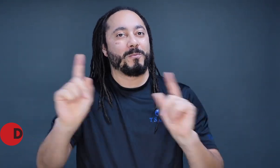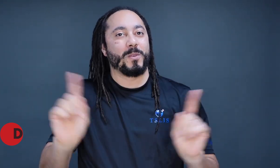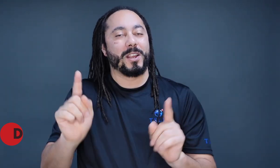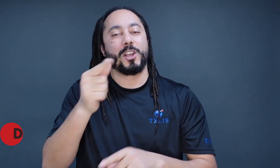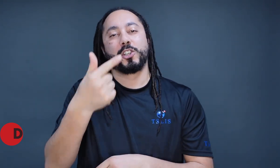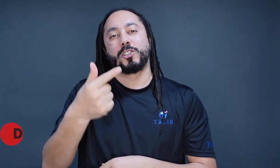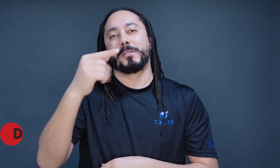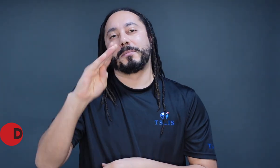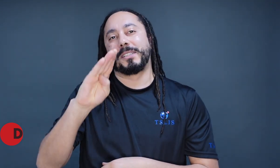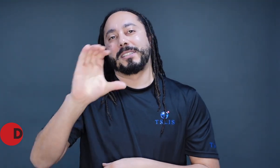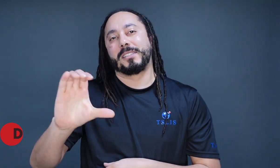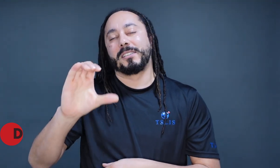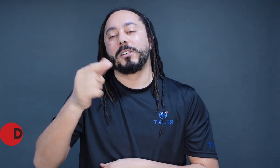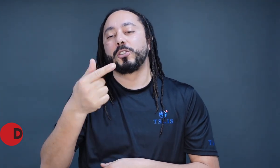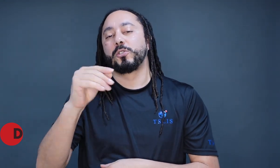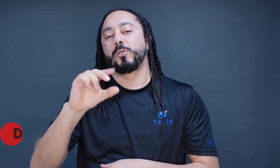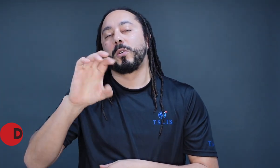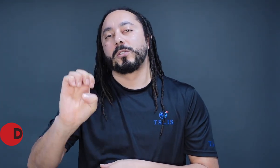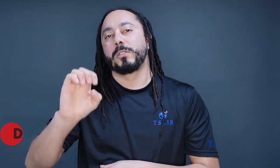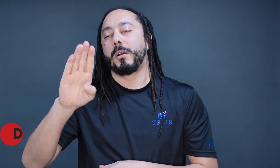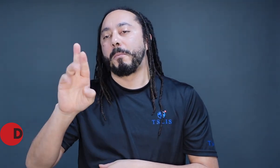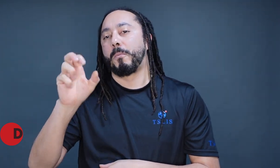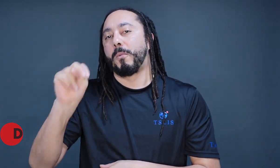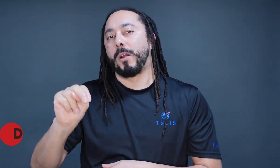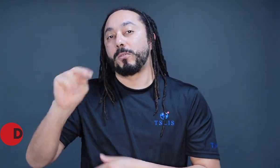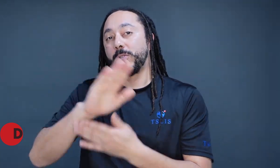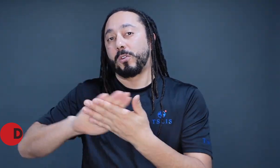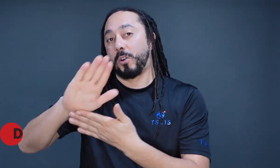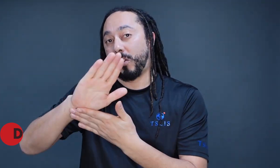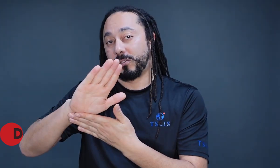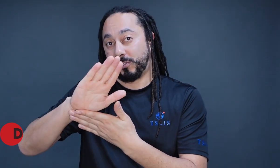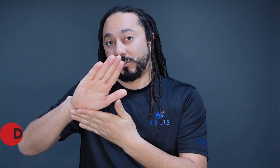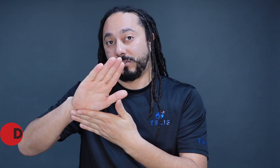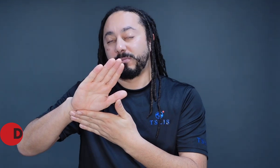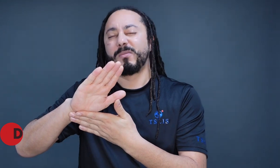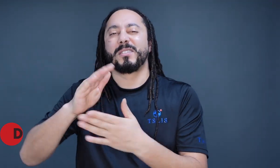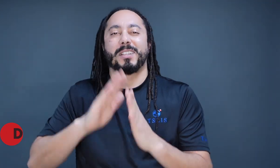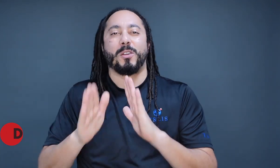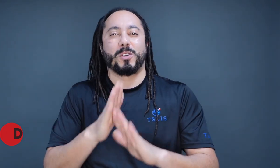George Brown College in downtown Toronto, Canada. While attending